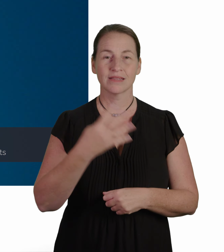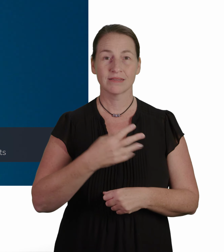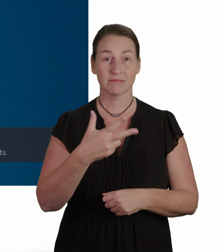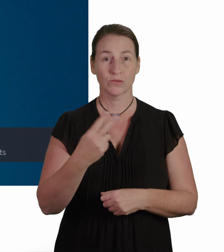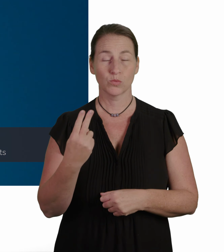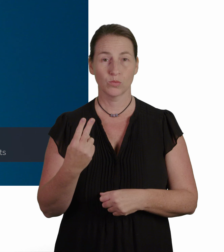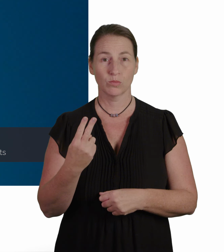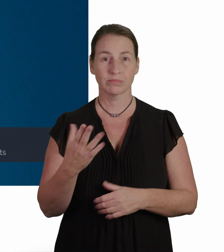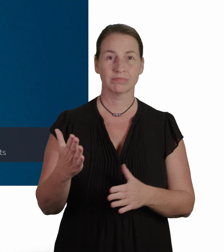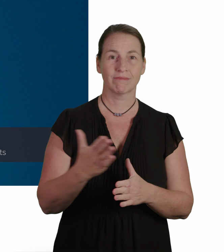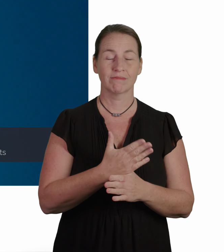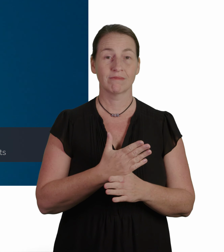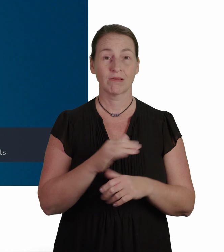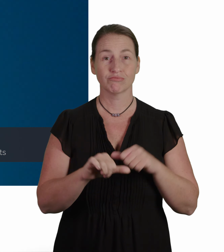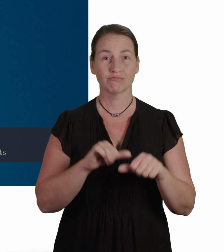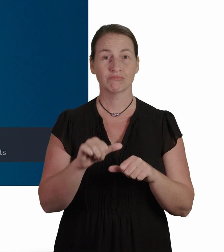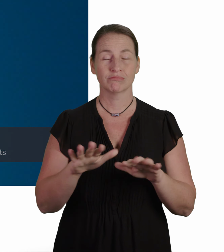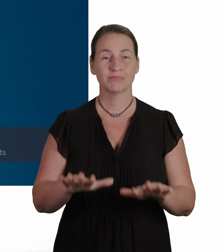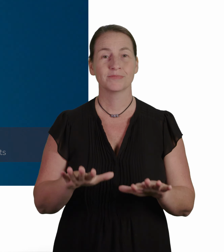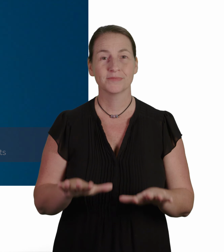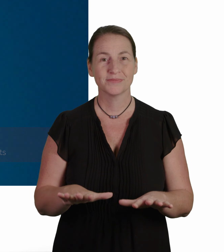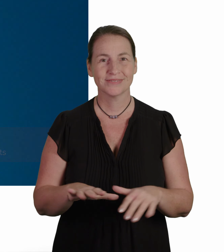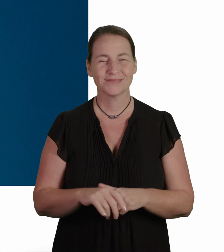We were the first cochlear implant programme in the country